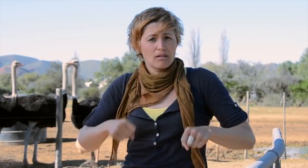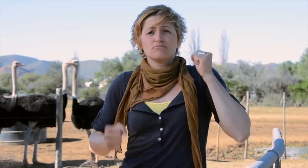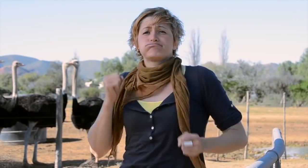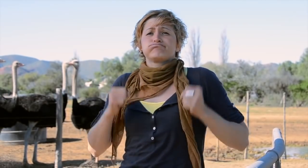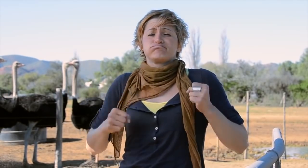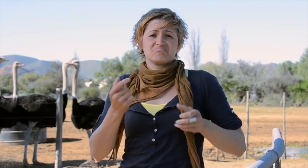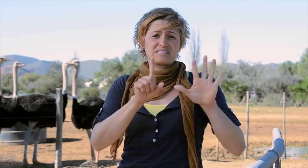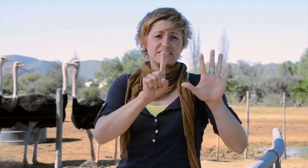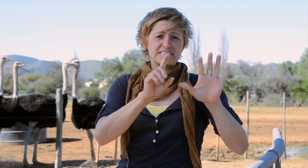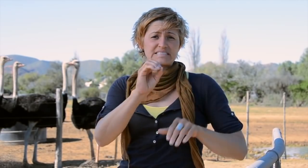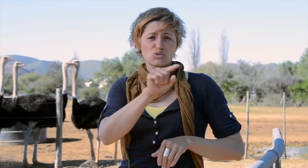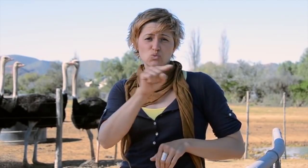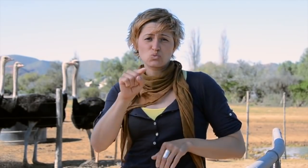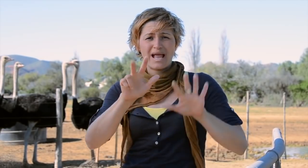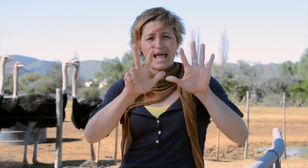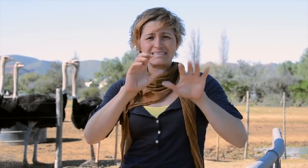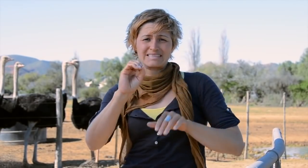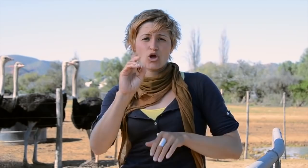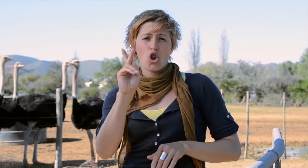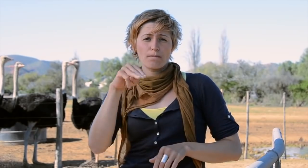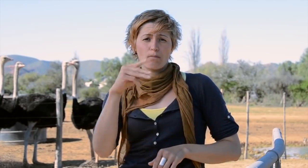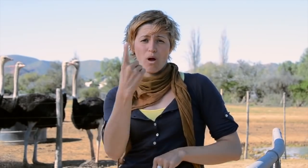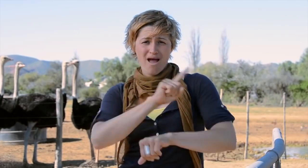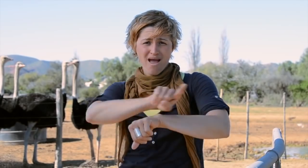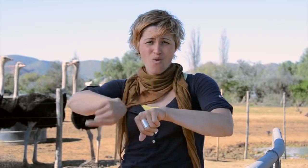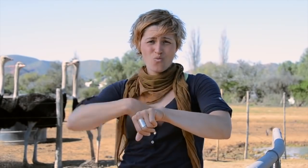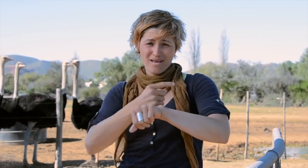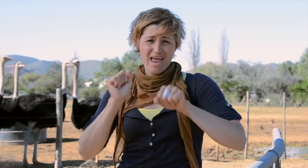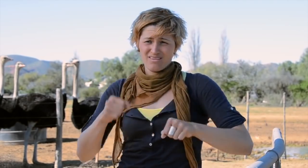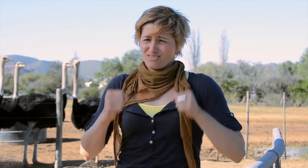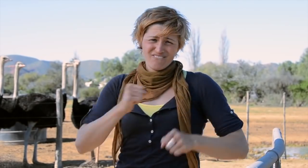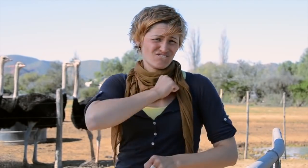fast as 50-80 kph.